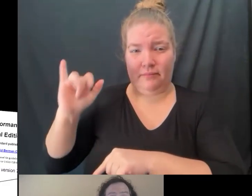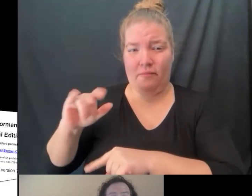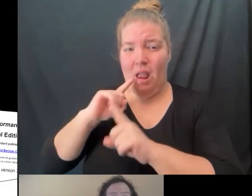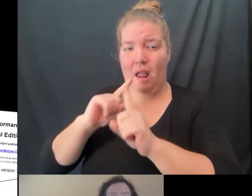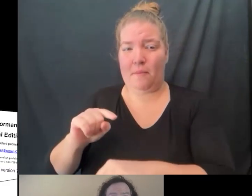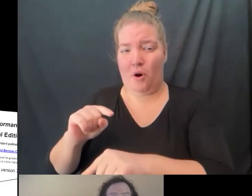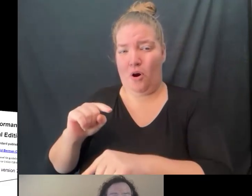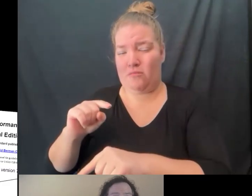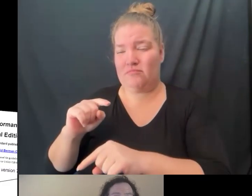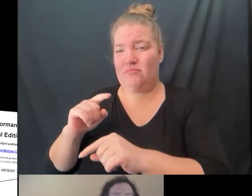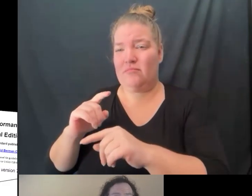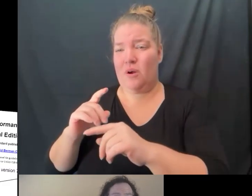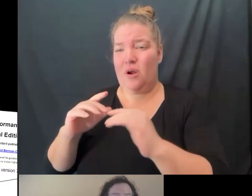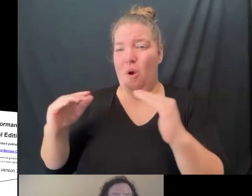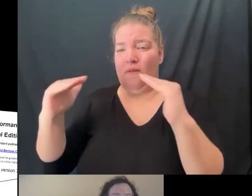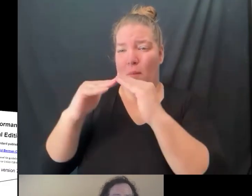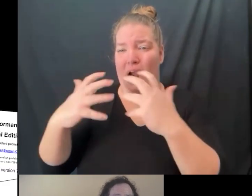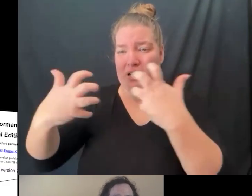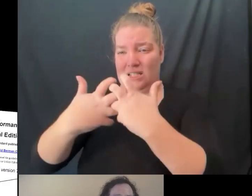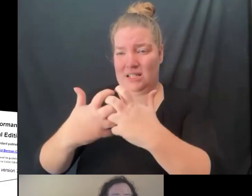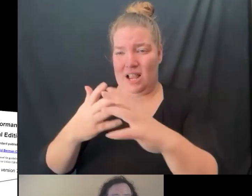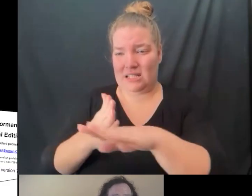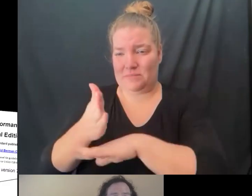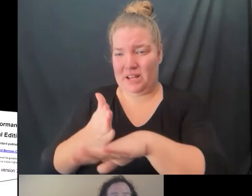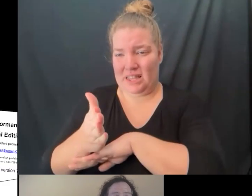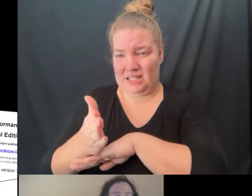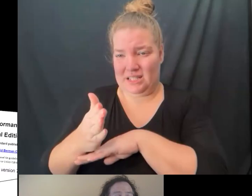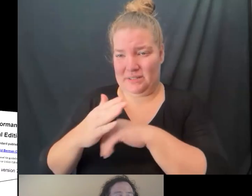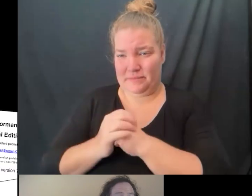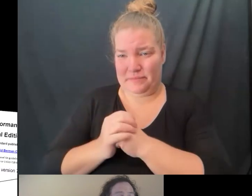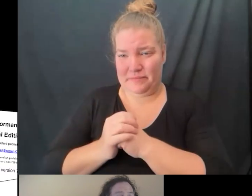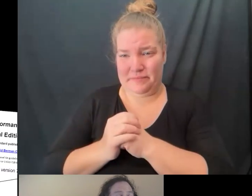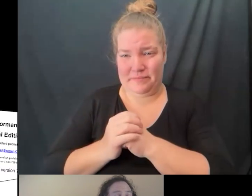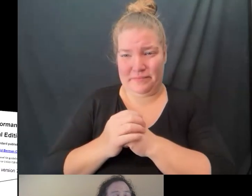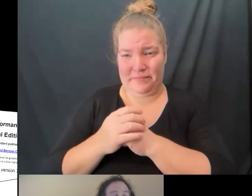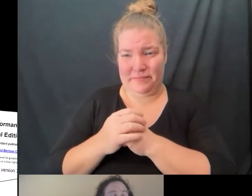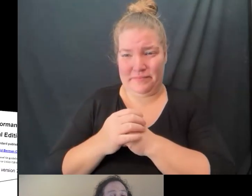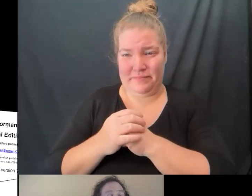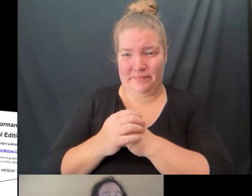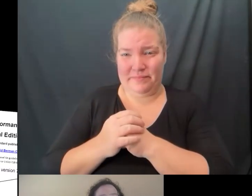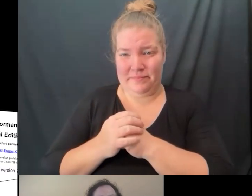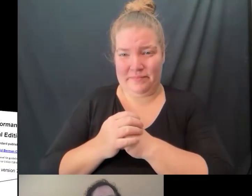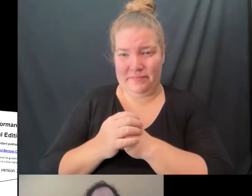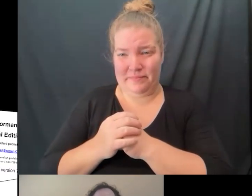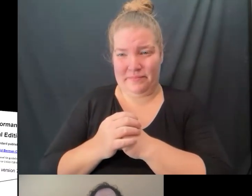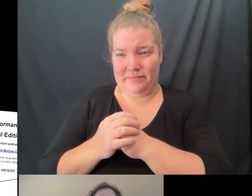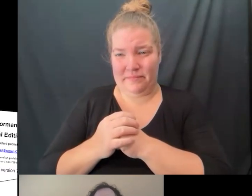So even though people really need to give you an ACR,